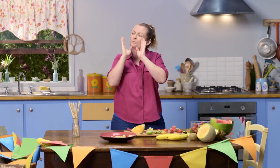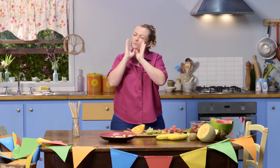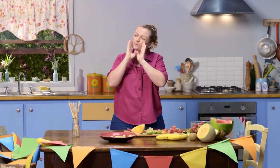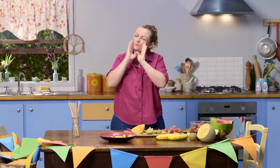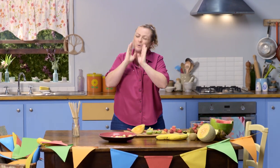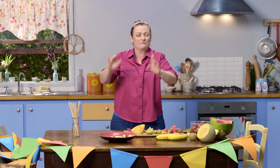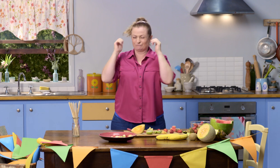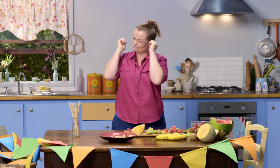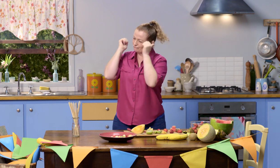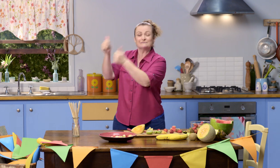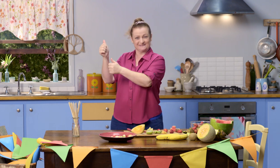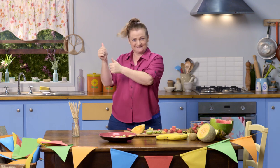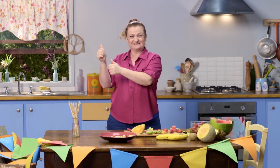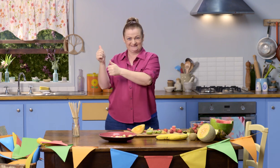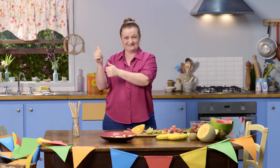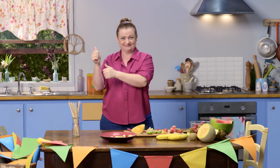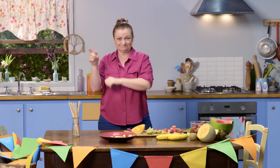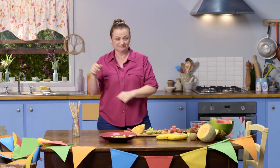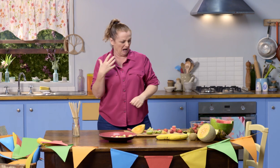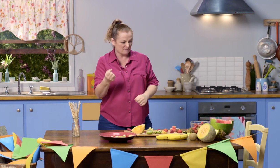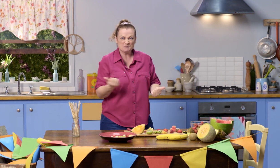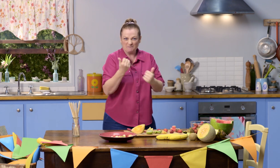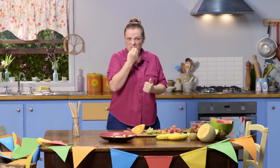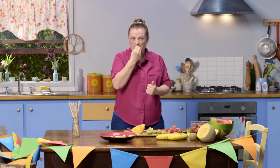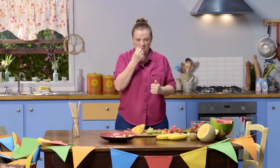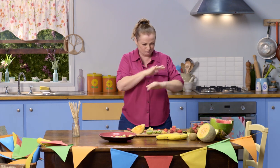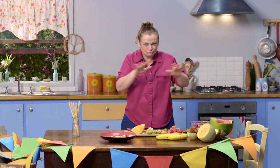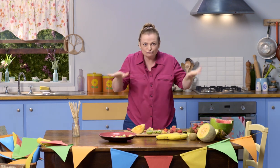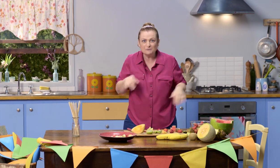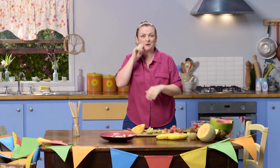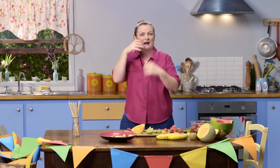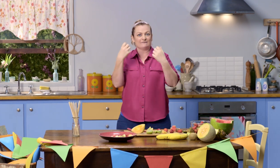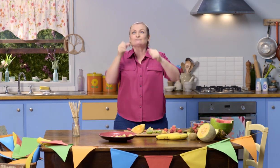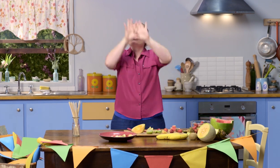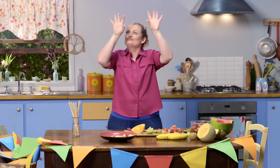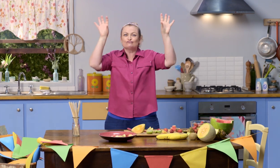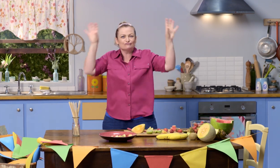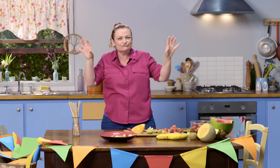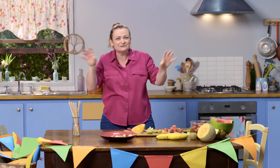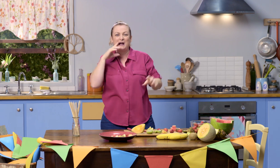who is very helpful and wonderful. I have lots of food and I'm going to put some decorations up.